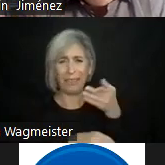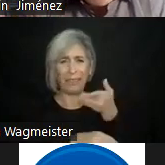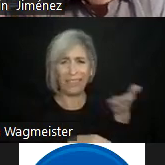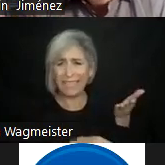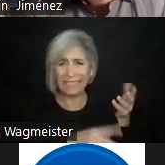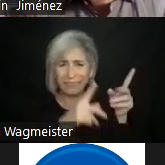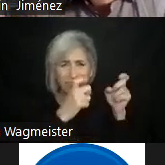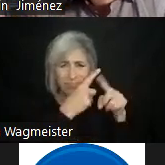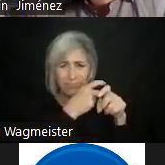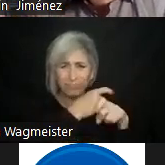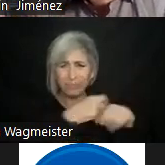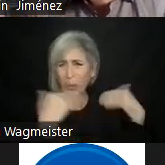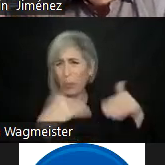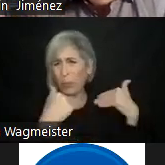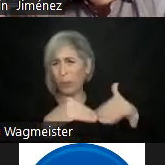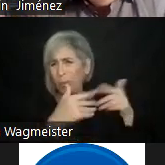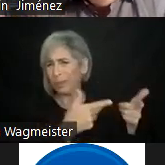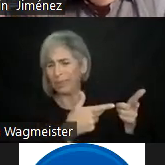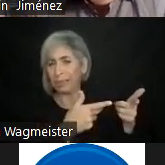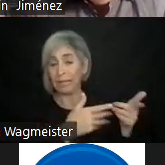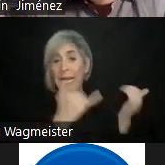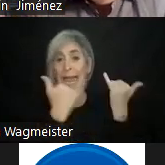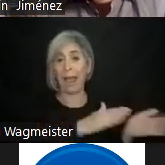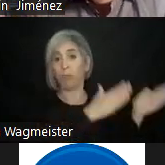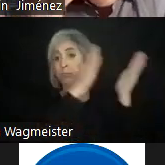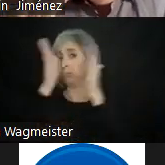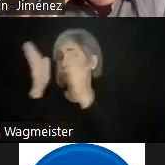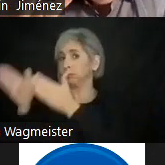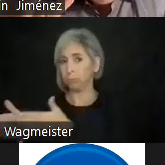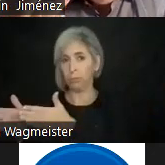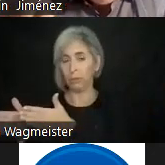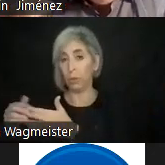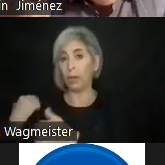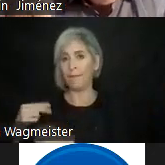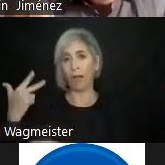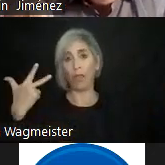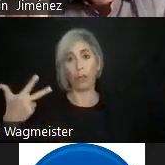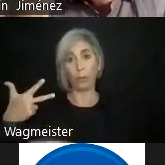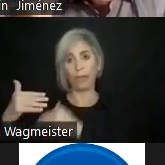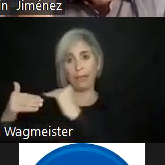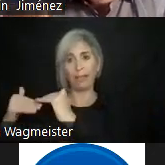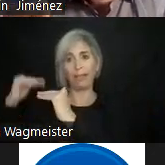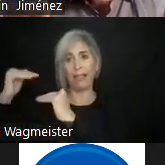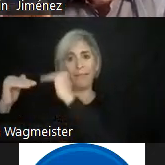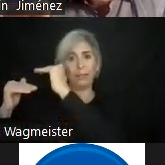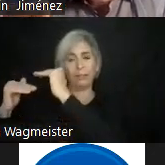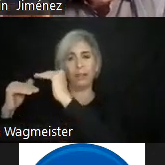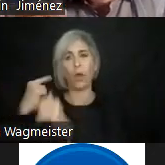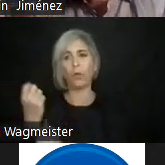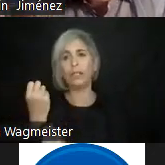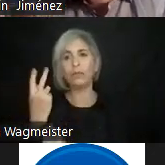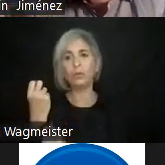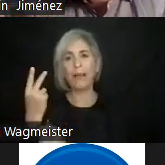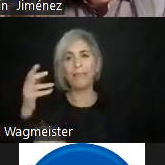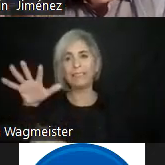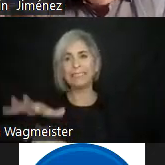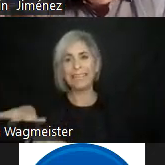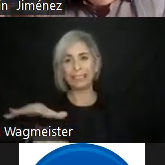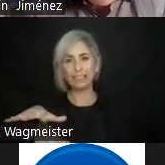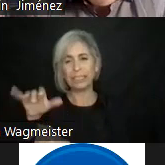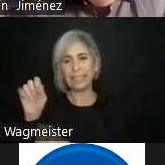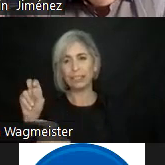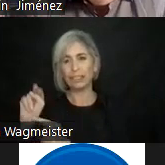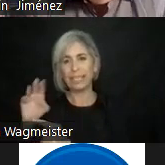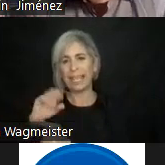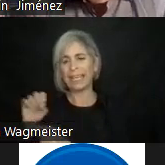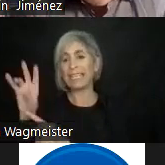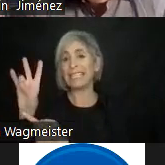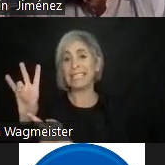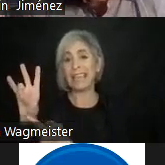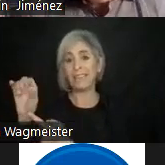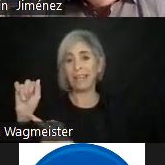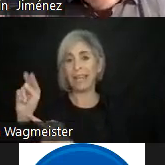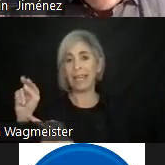Now in this edition, we have three levels with only 12 sections and seven annexes. Now it is